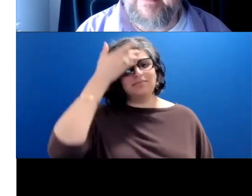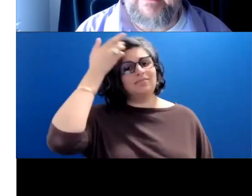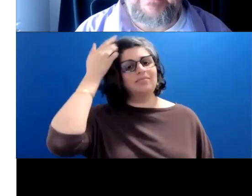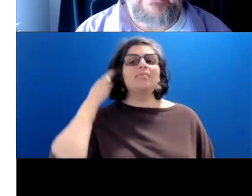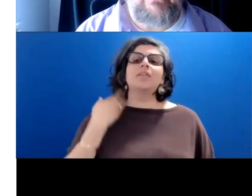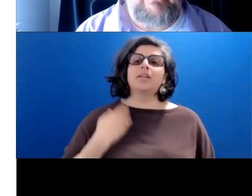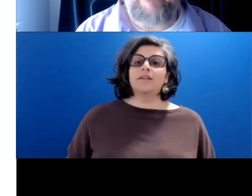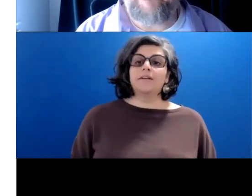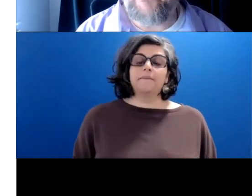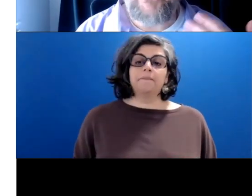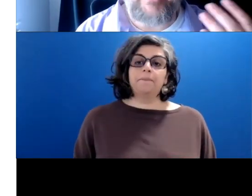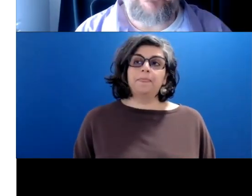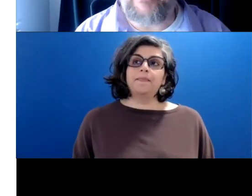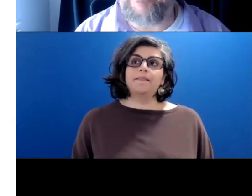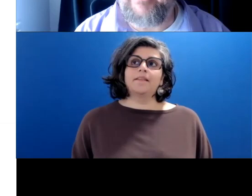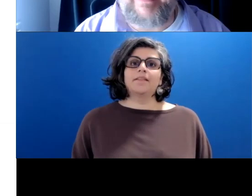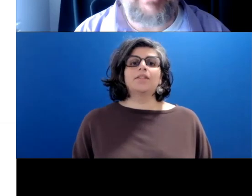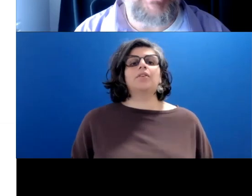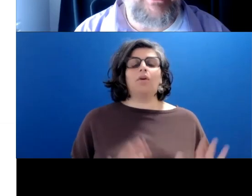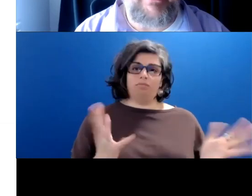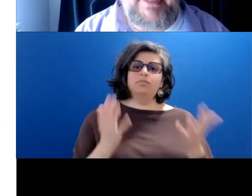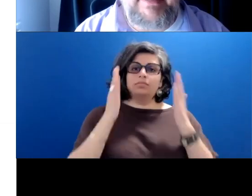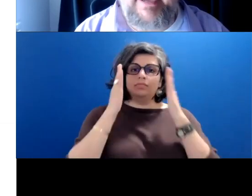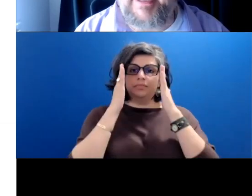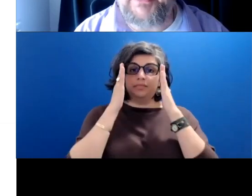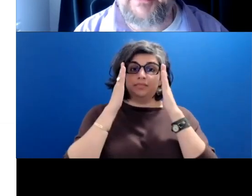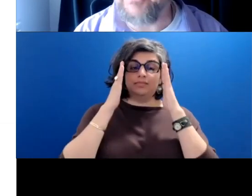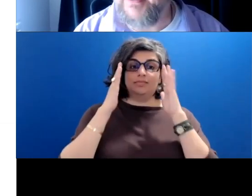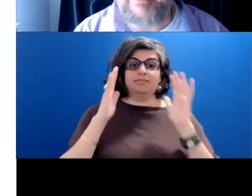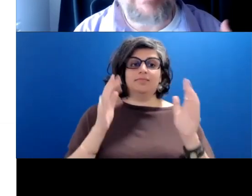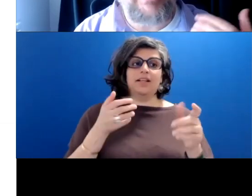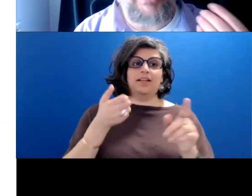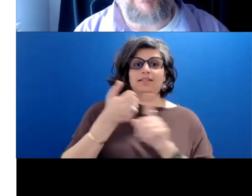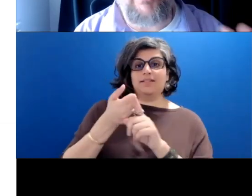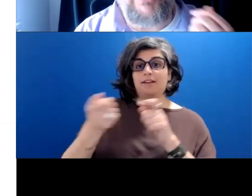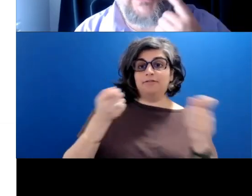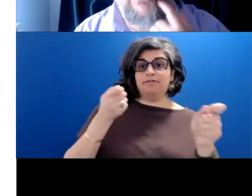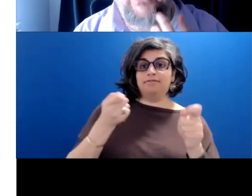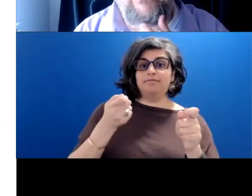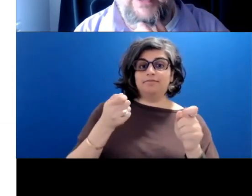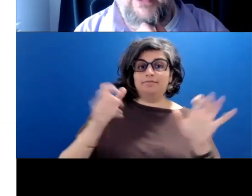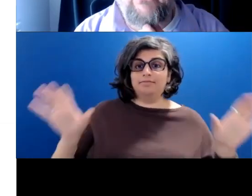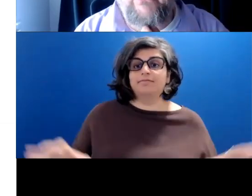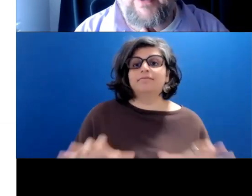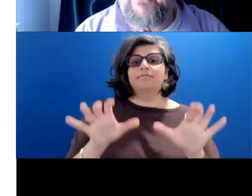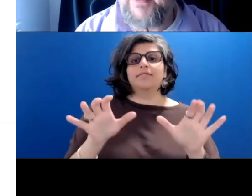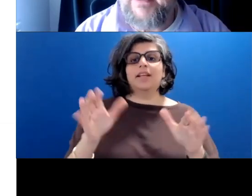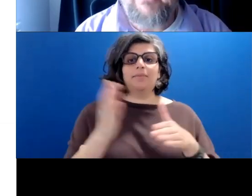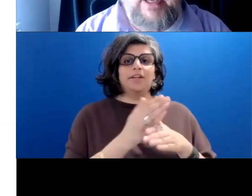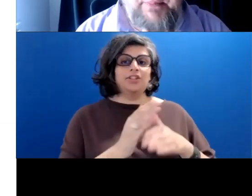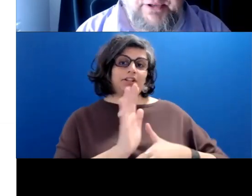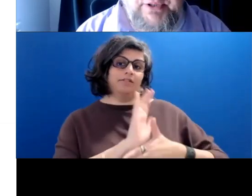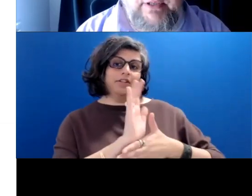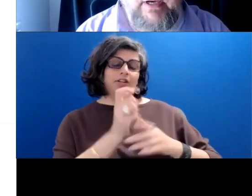So, of course, we can put that autonomy into action a lot. I'm gonna share with you a video from Planned Parenthood